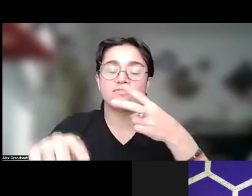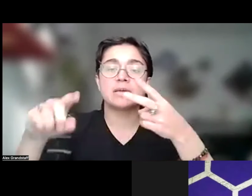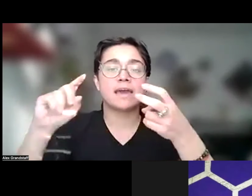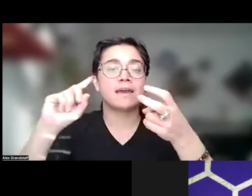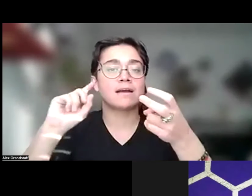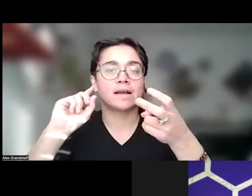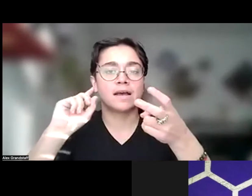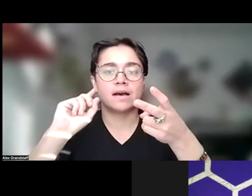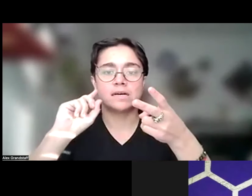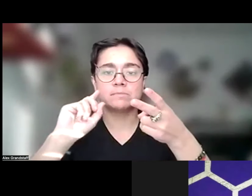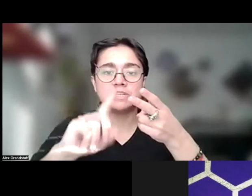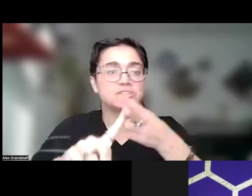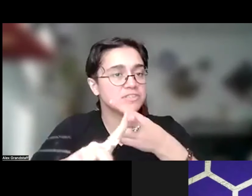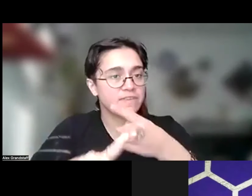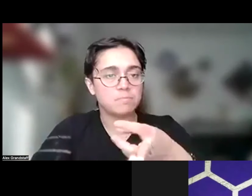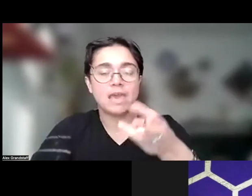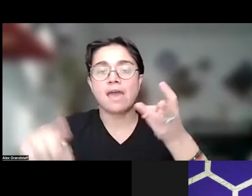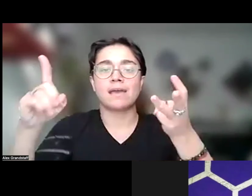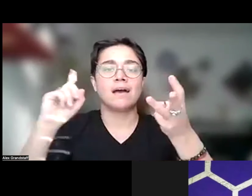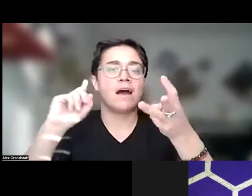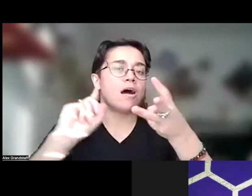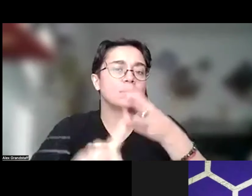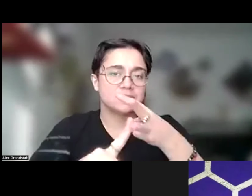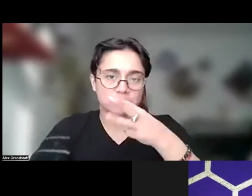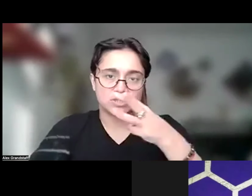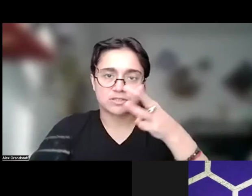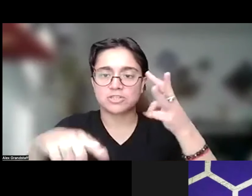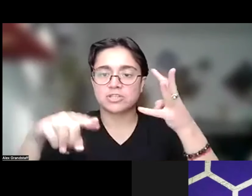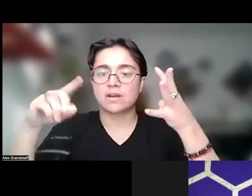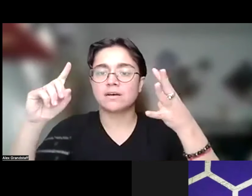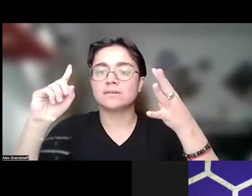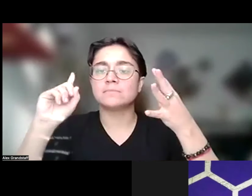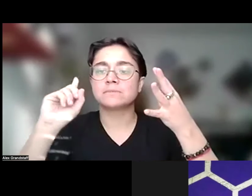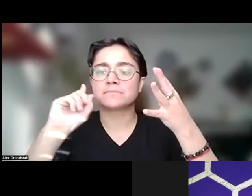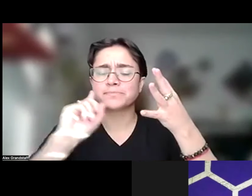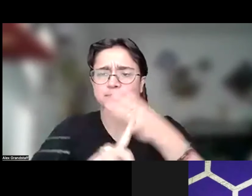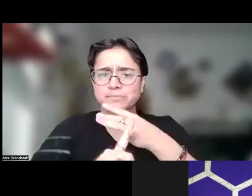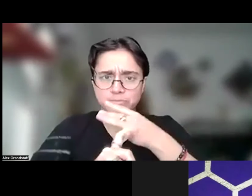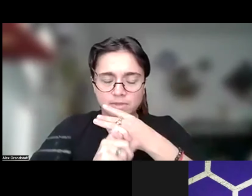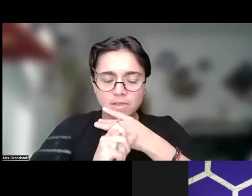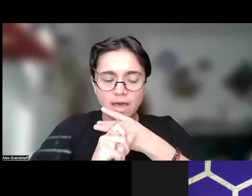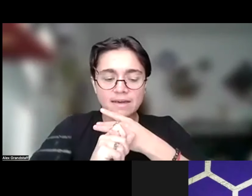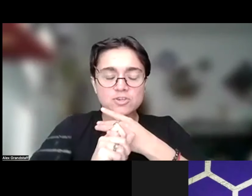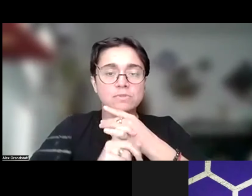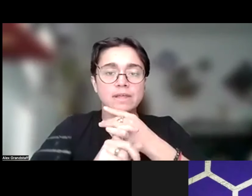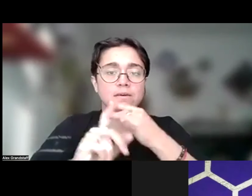if you want to talk about gender affirming care, the dangers of ABA